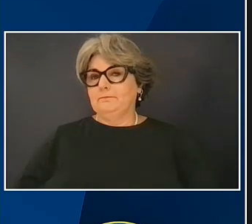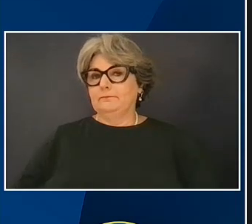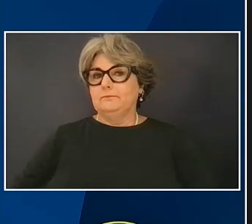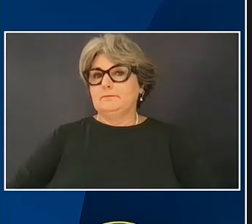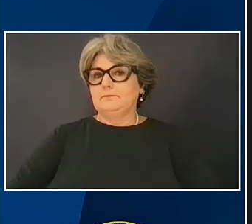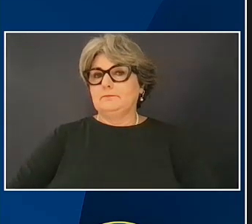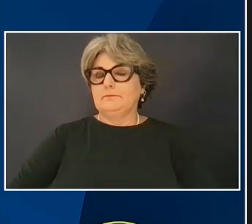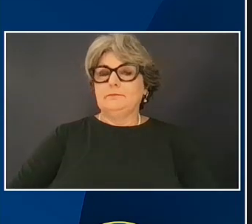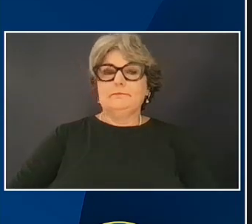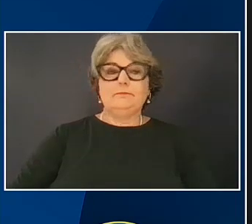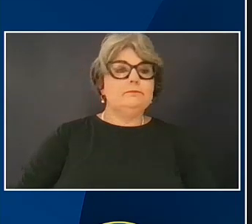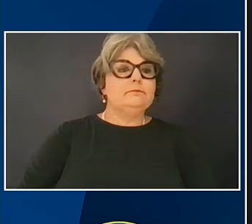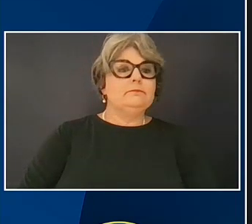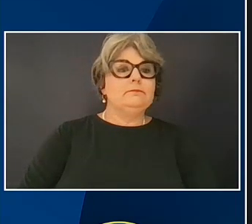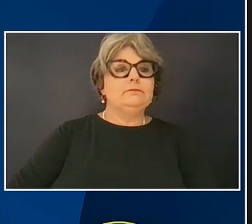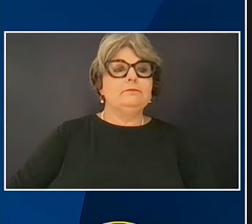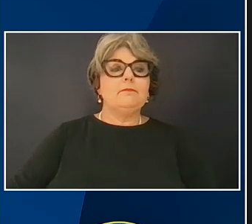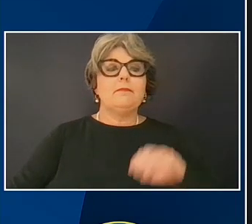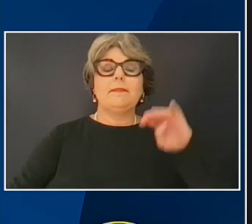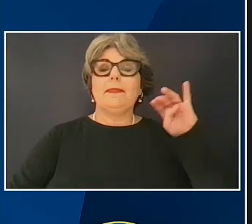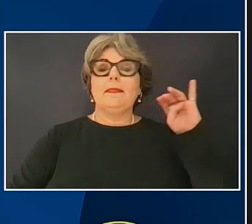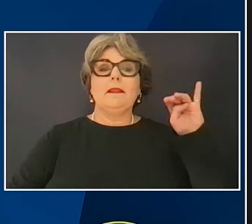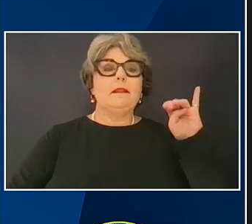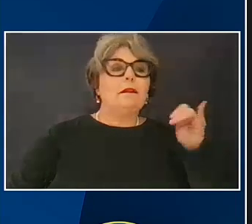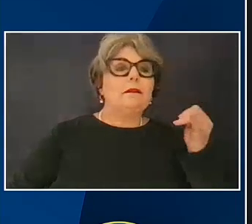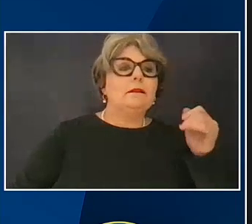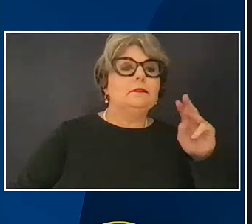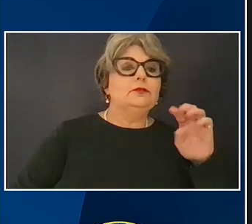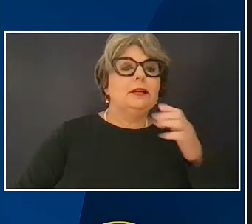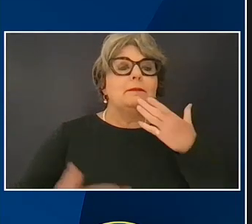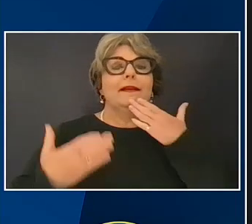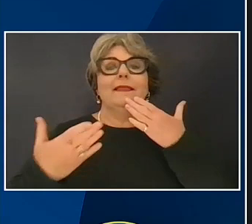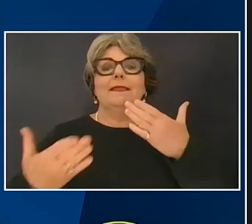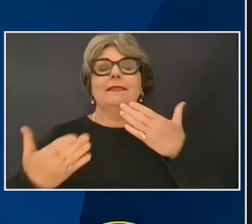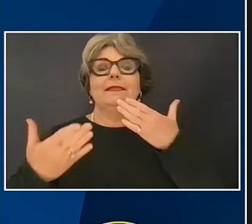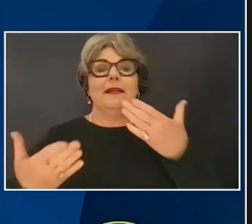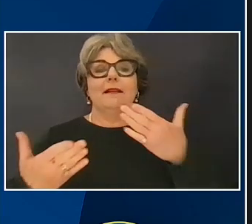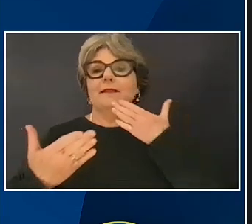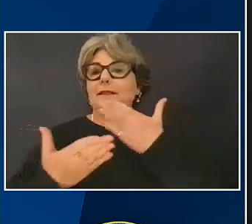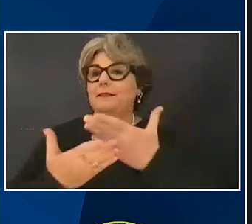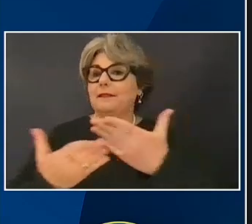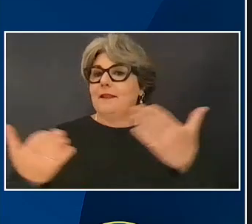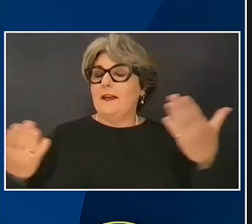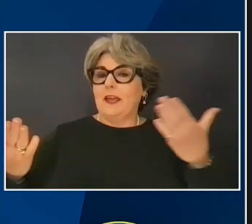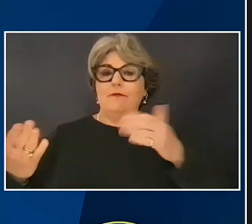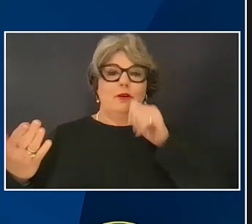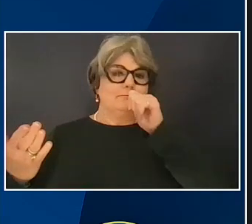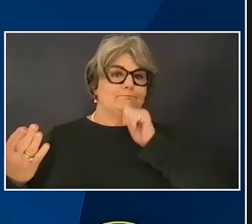You know, thank you very much, Cindy. And thank you, everybody, for the indulgence of the time.